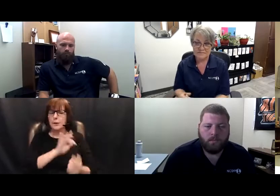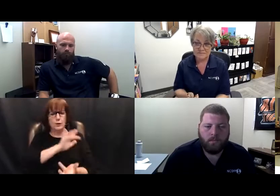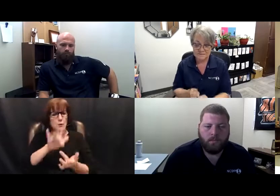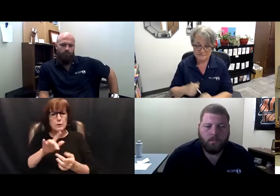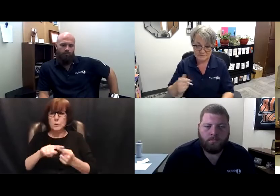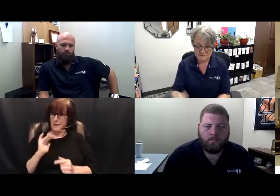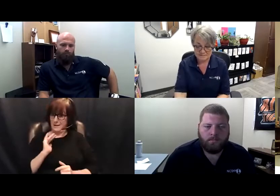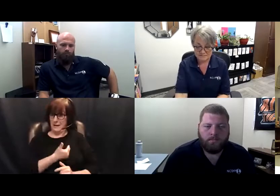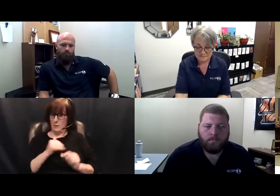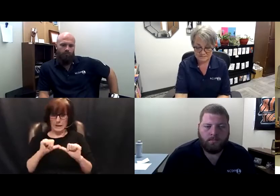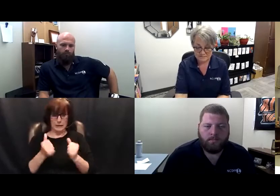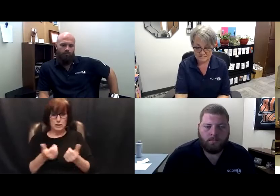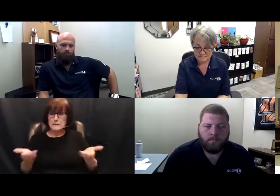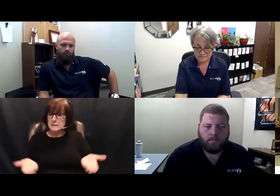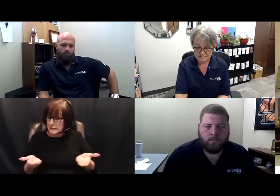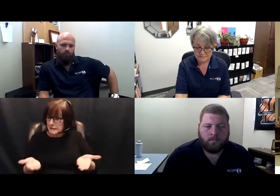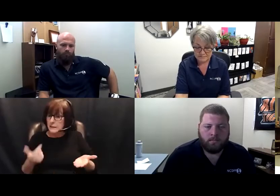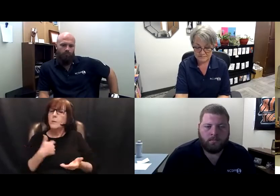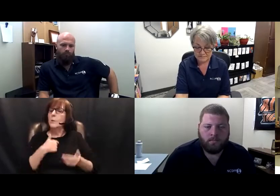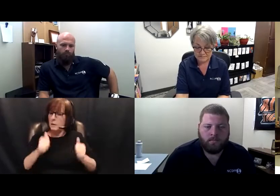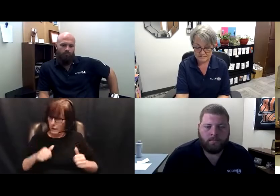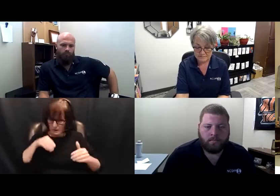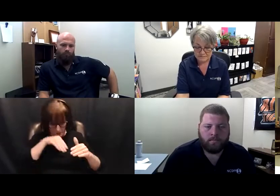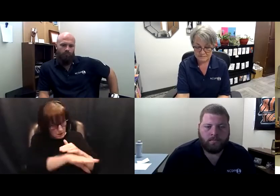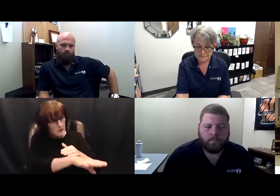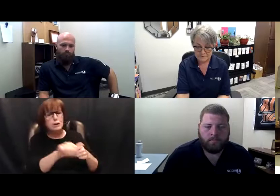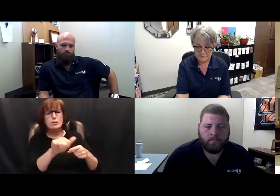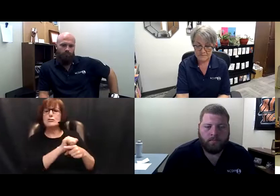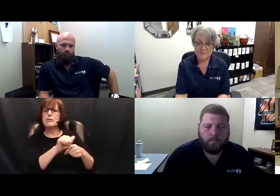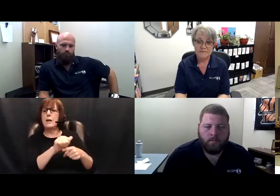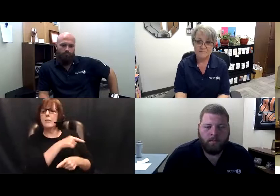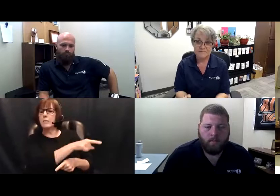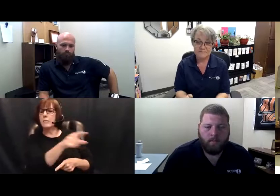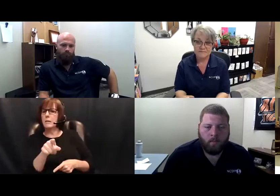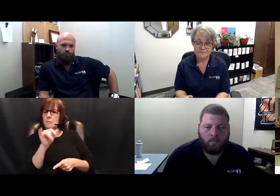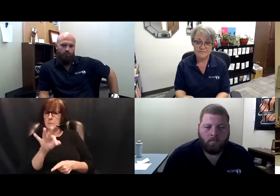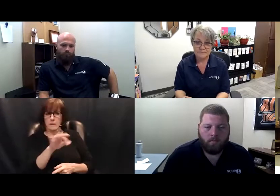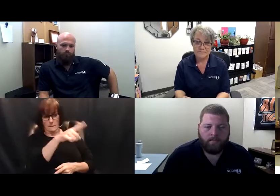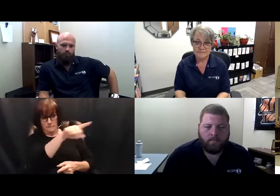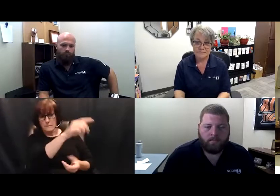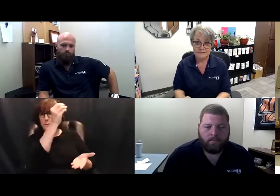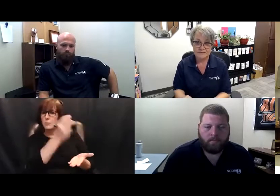agency we can come in and do training if it's okay with your employer, if it's okay with